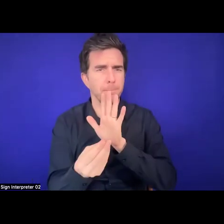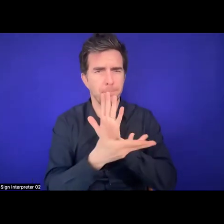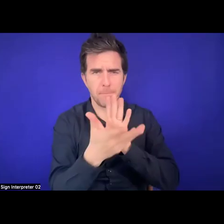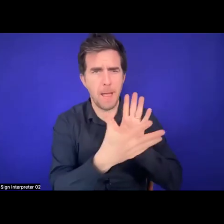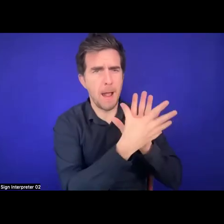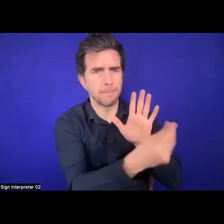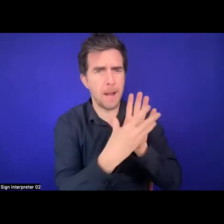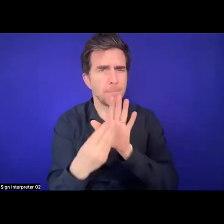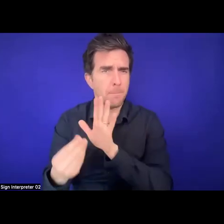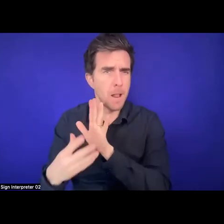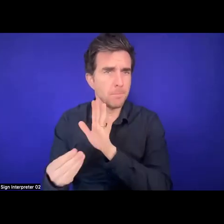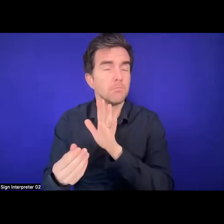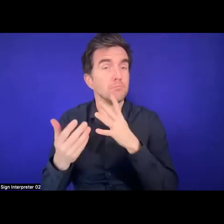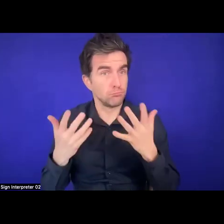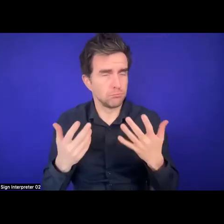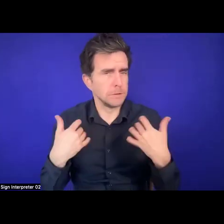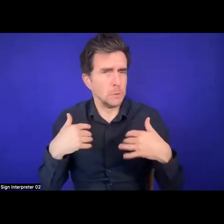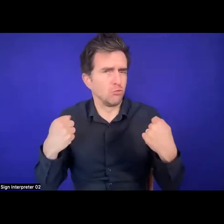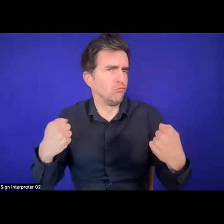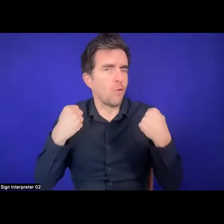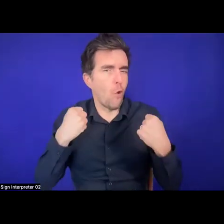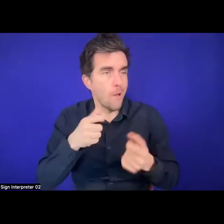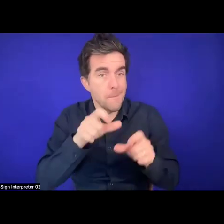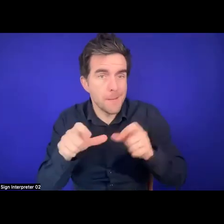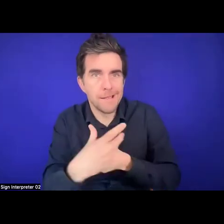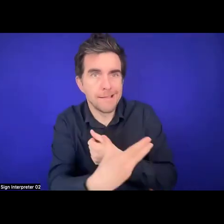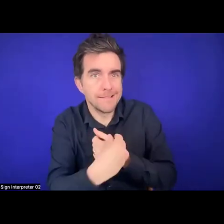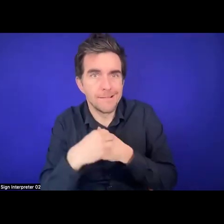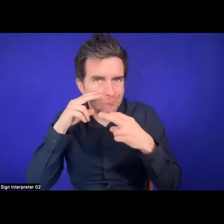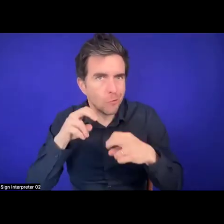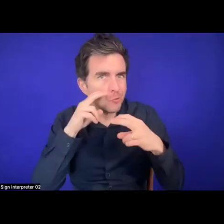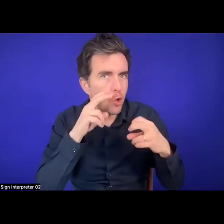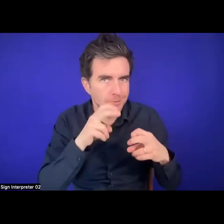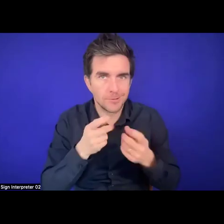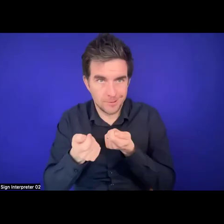organisations. I guess the big one that we focused on in terms of the last five